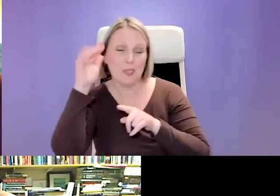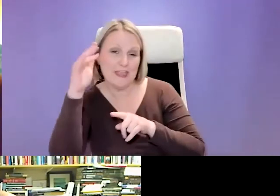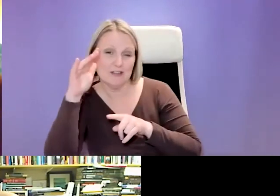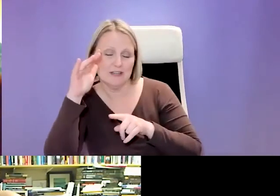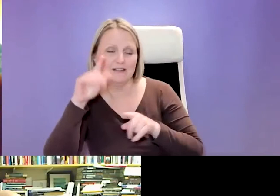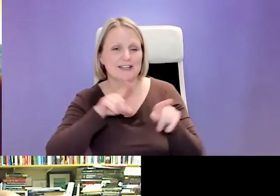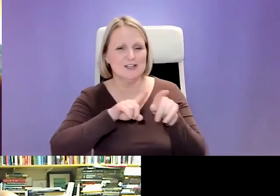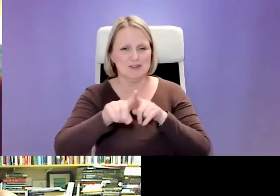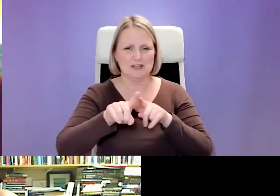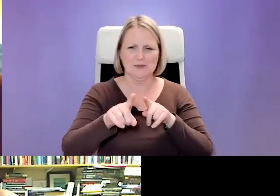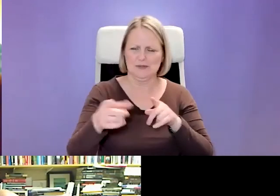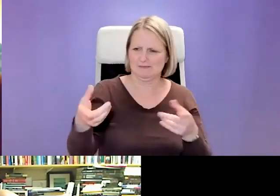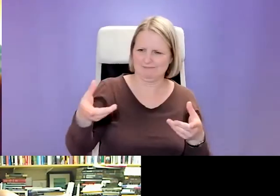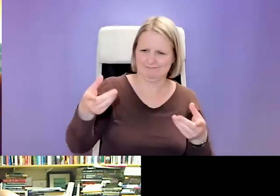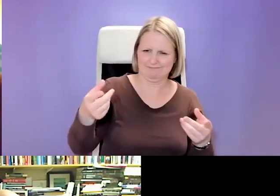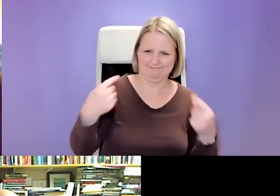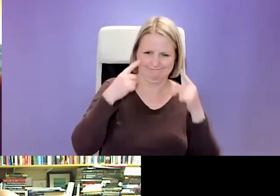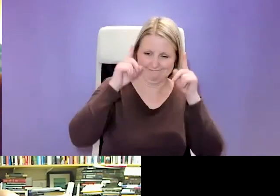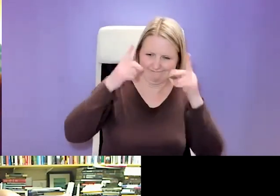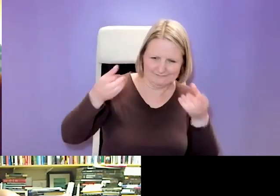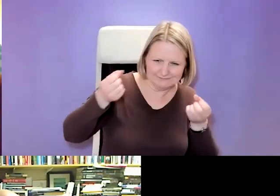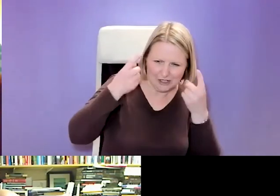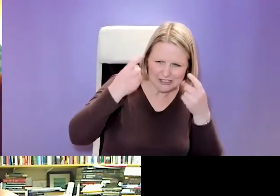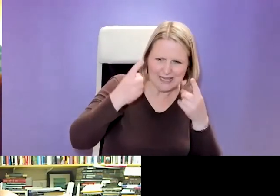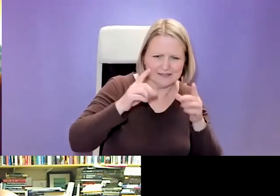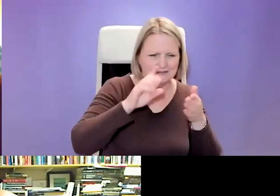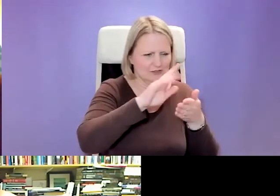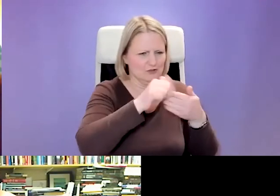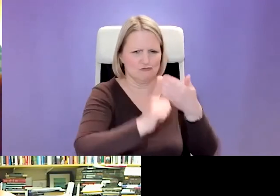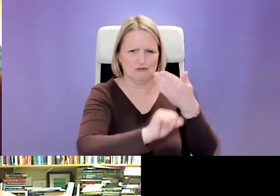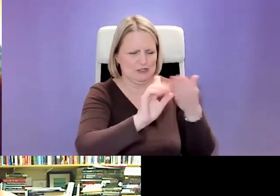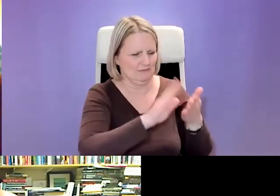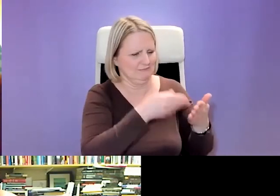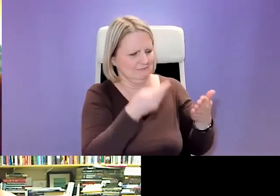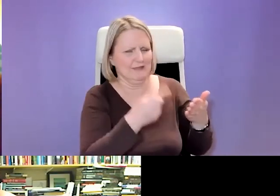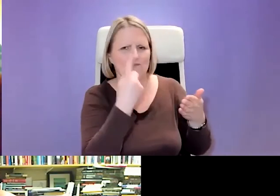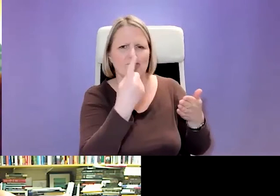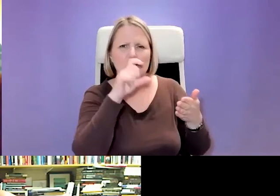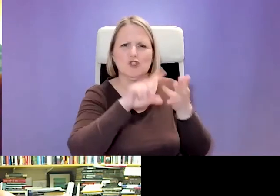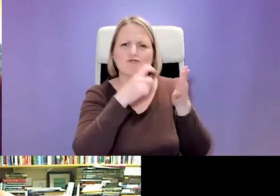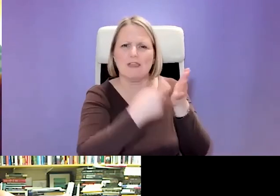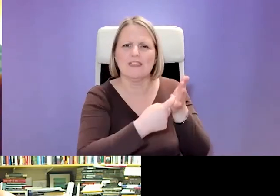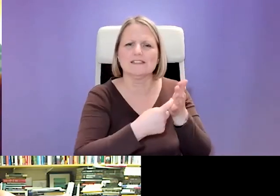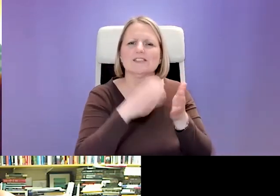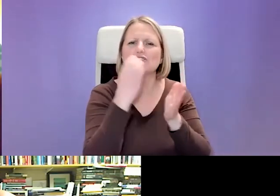I really am trying to understand what's going on in first Corinthians 12 and I do think that it's long been recognised as a pivotal passage,